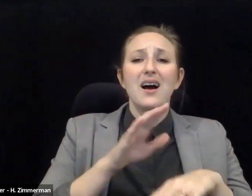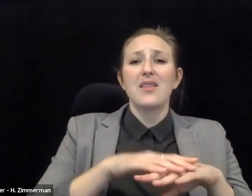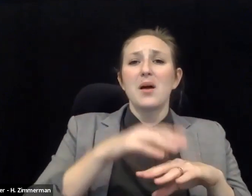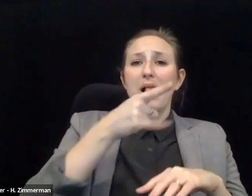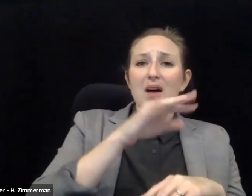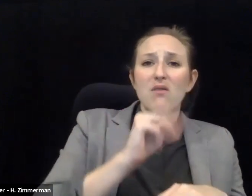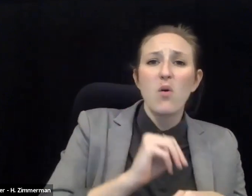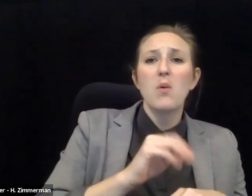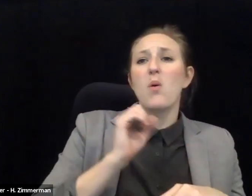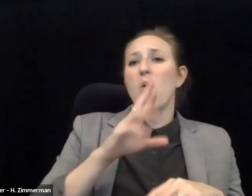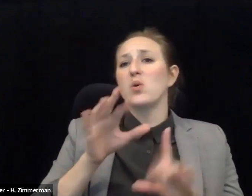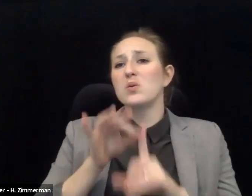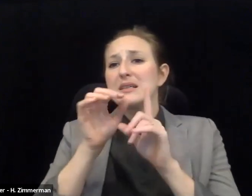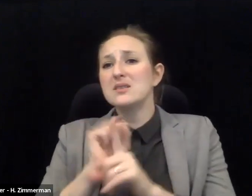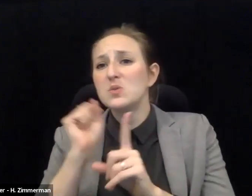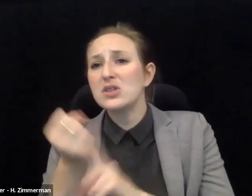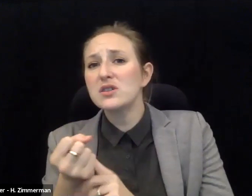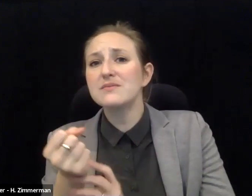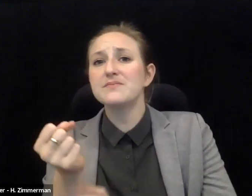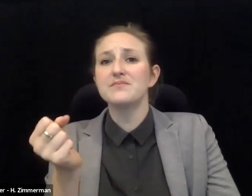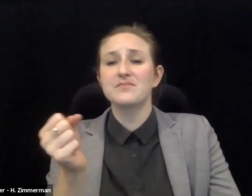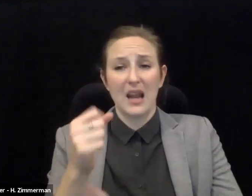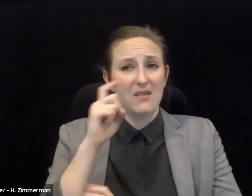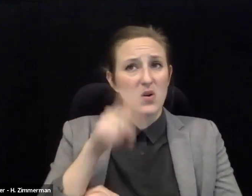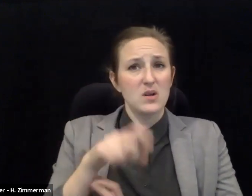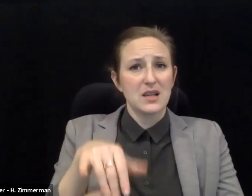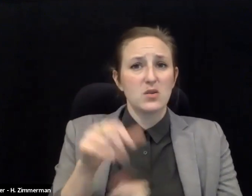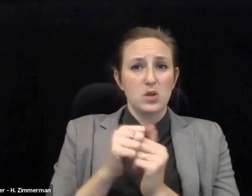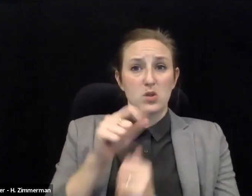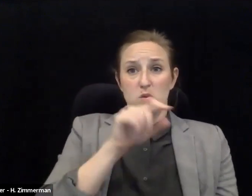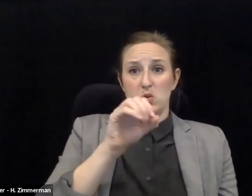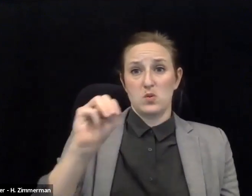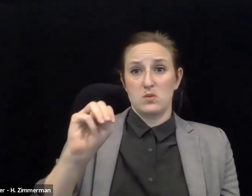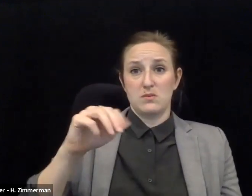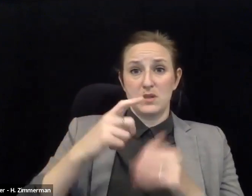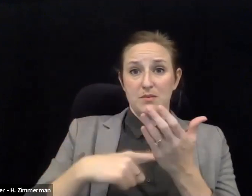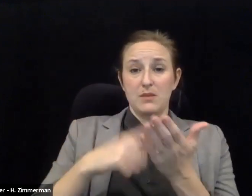be unique situation which I've noticed with zoom sometimes is that when you do screen share